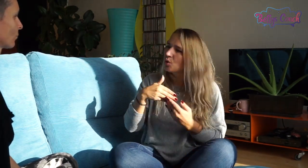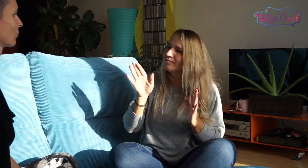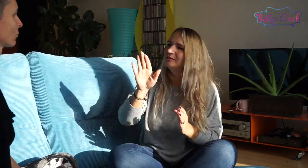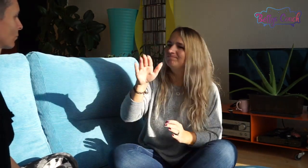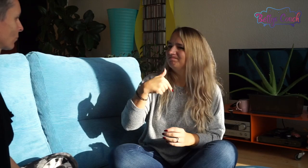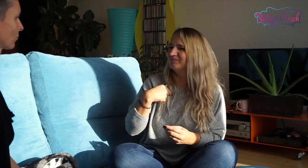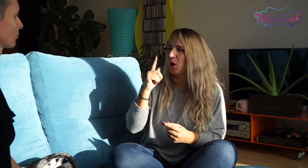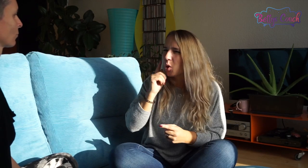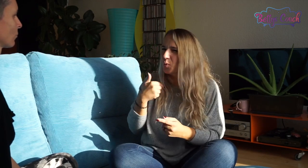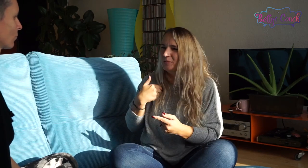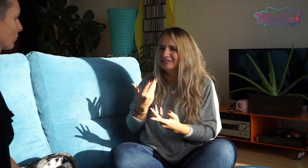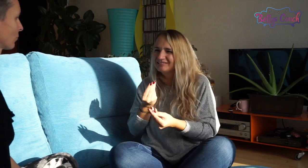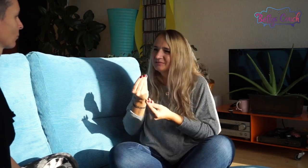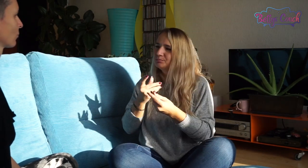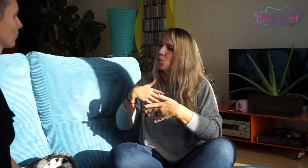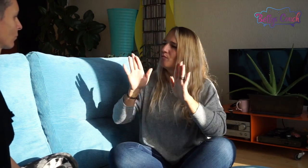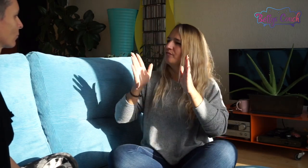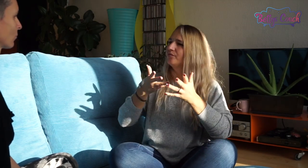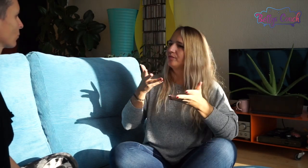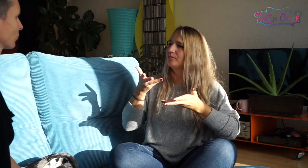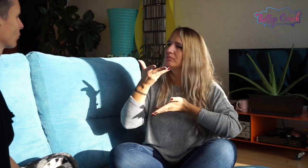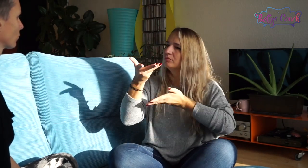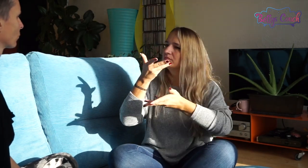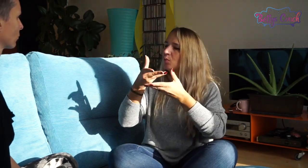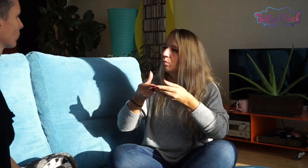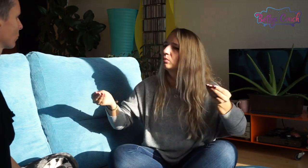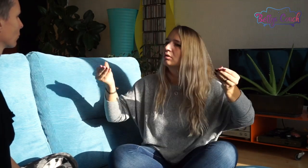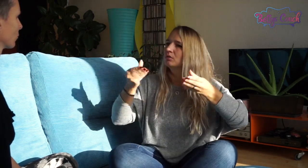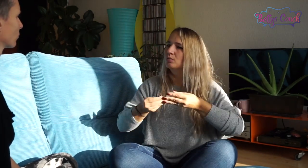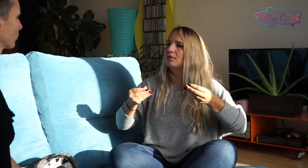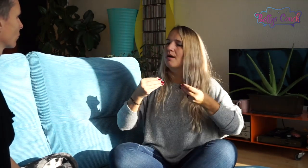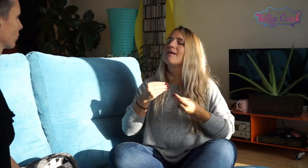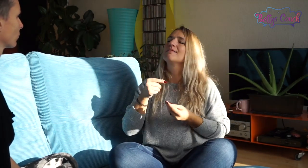My conflict will only be resolved if I discuss it openly.